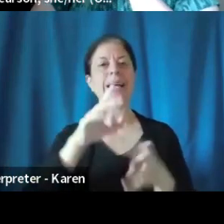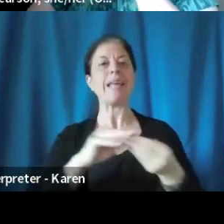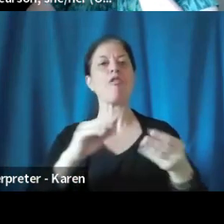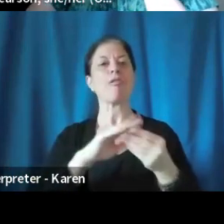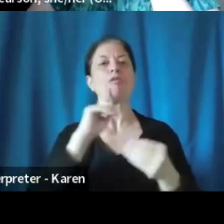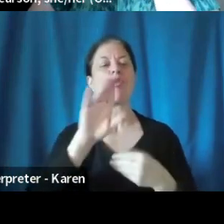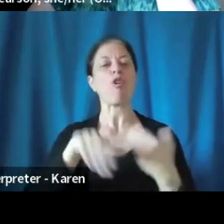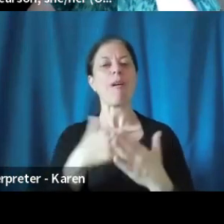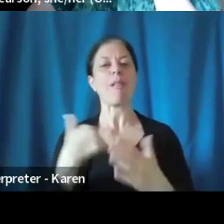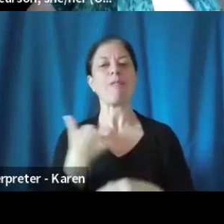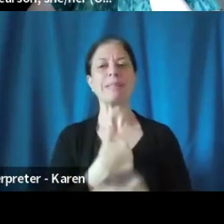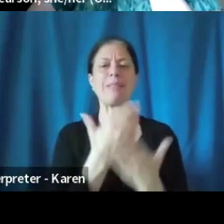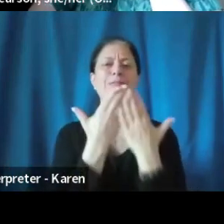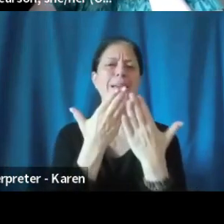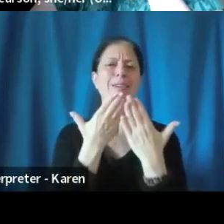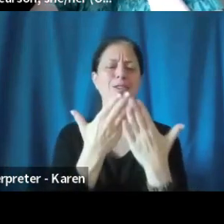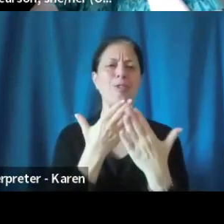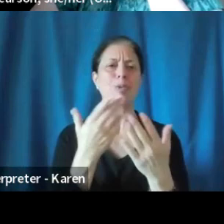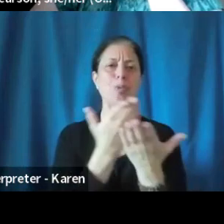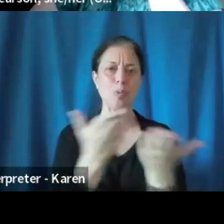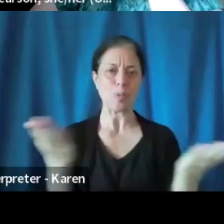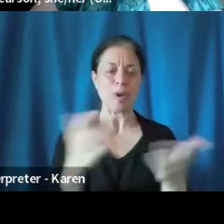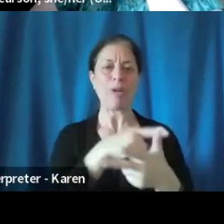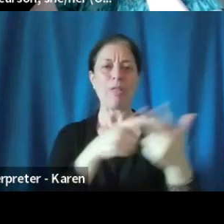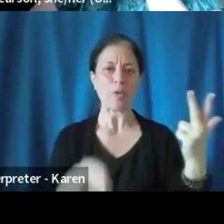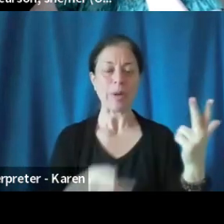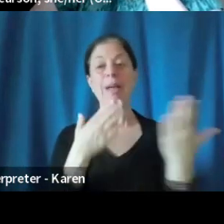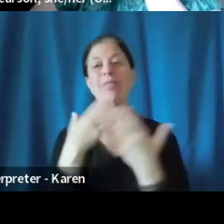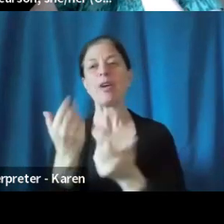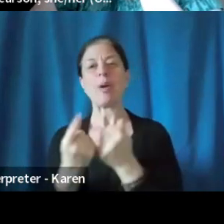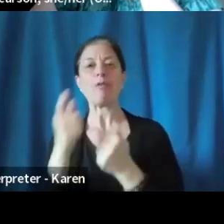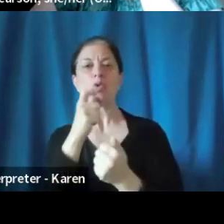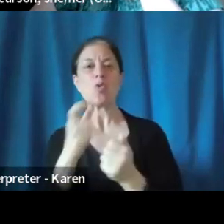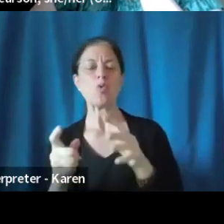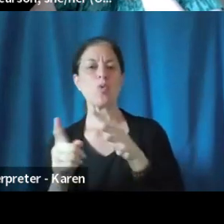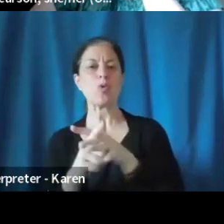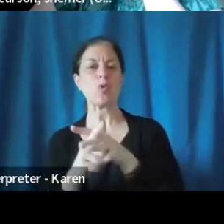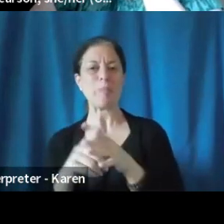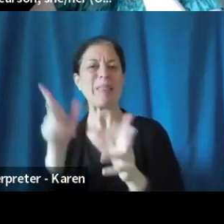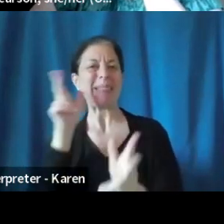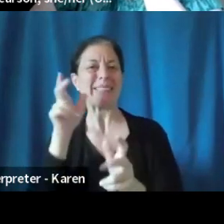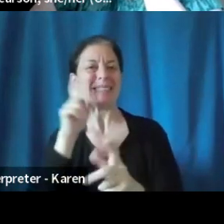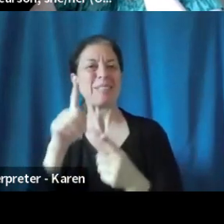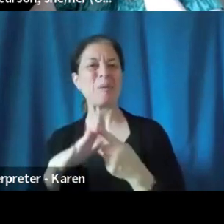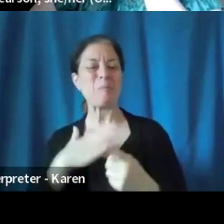little bit more broad and bring them into accessible, tangible narratives for